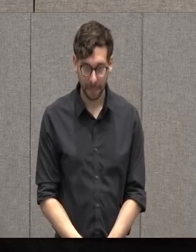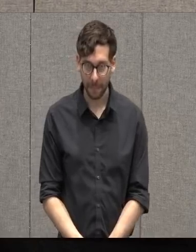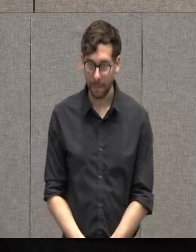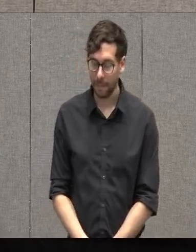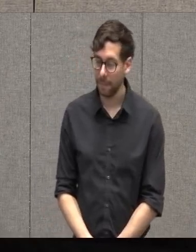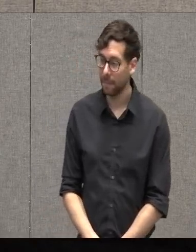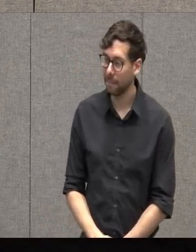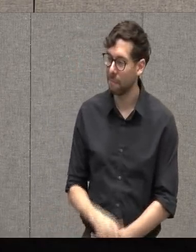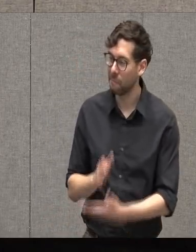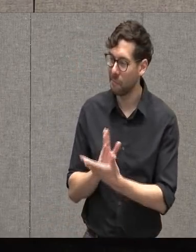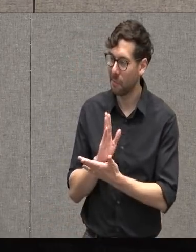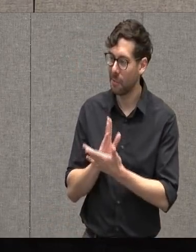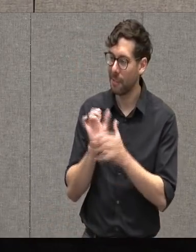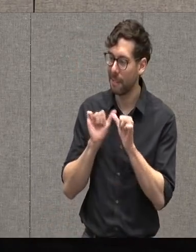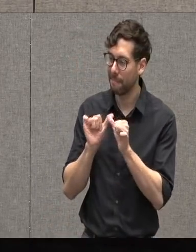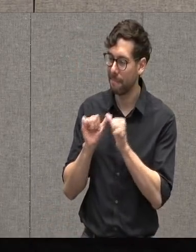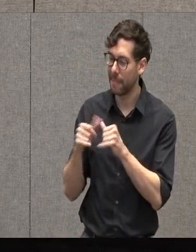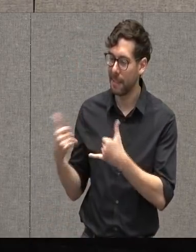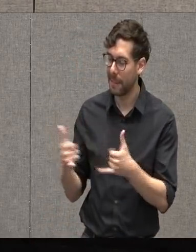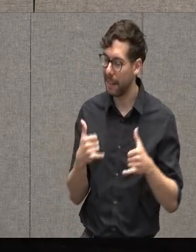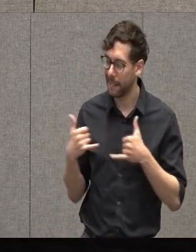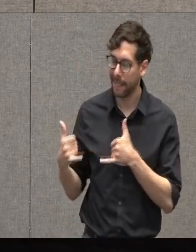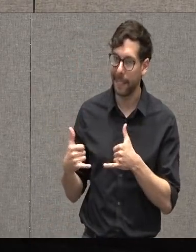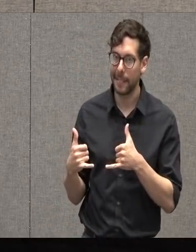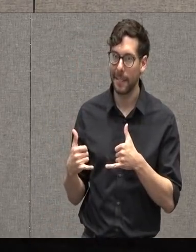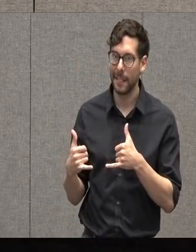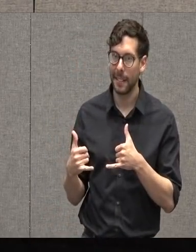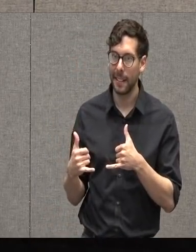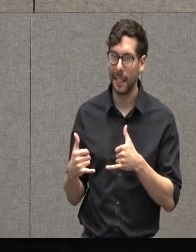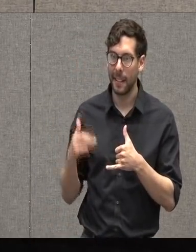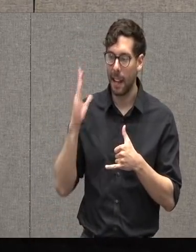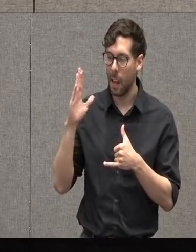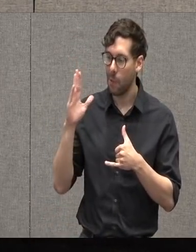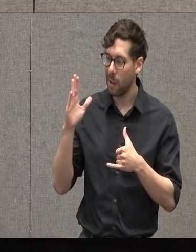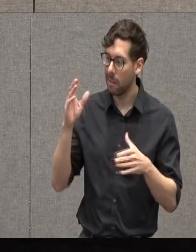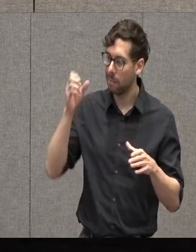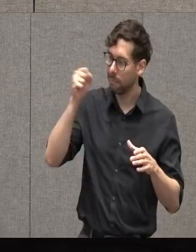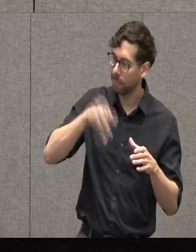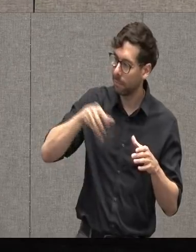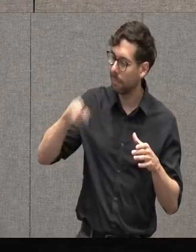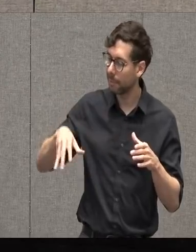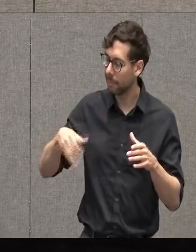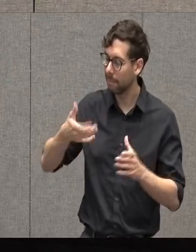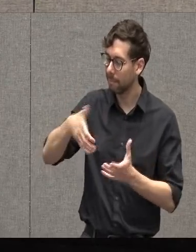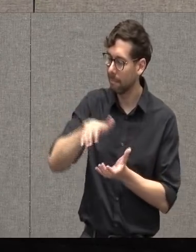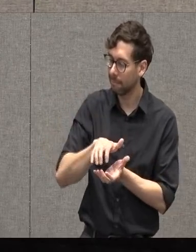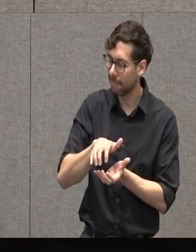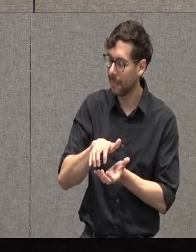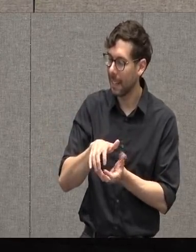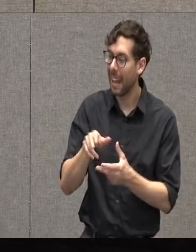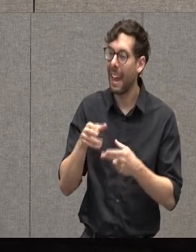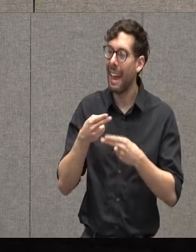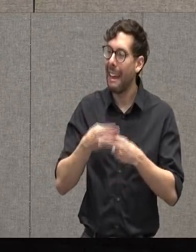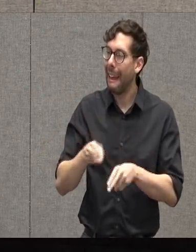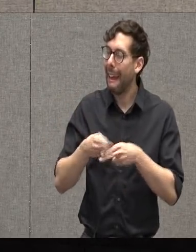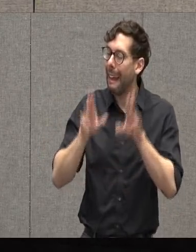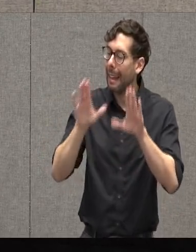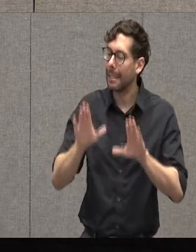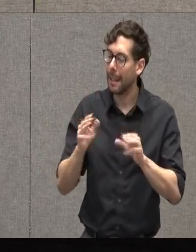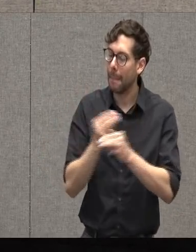Let's keep playing. Gonna drop them in. Egg-cellent math, egg-cellent math.